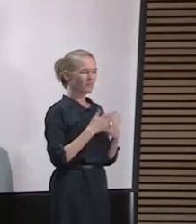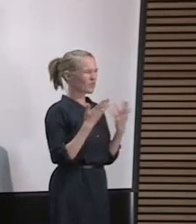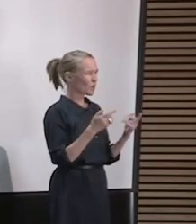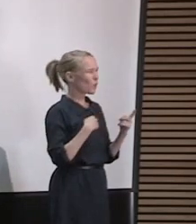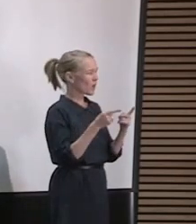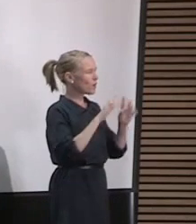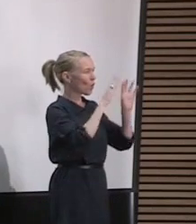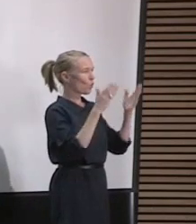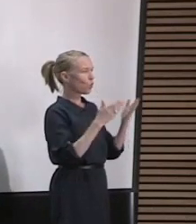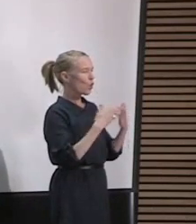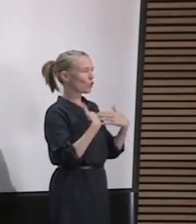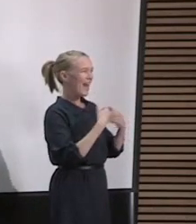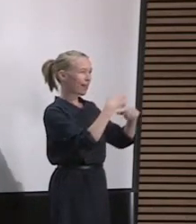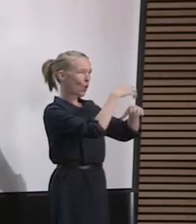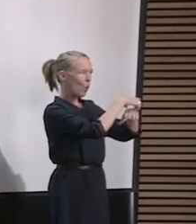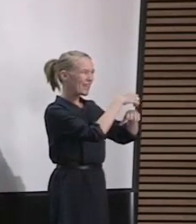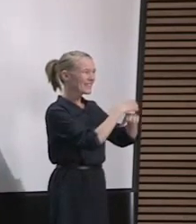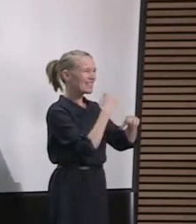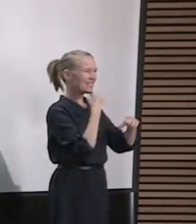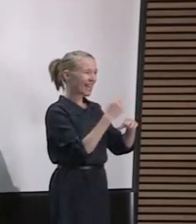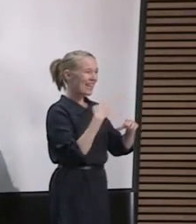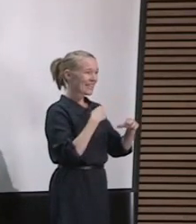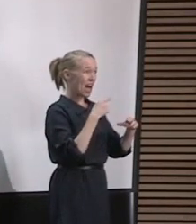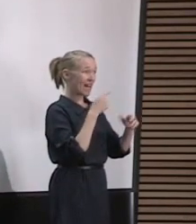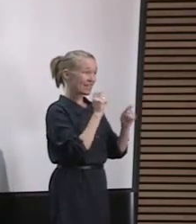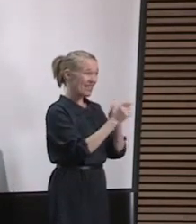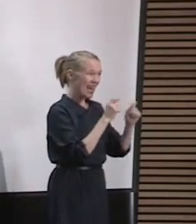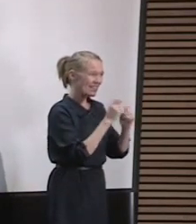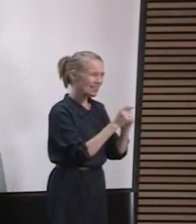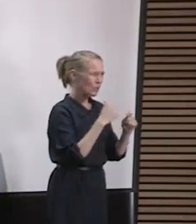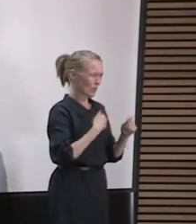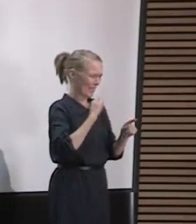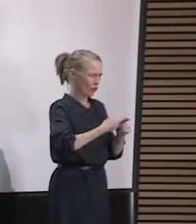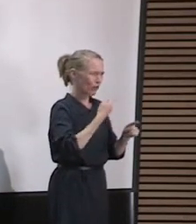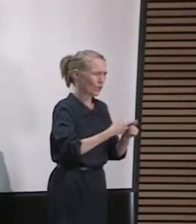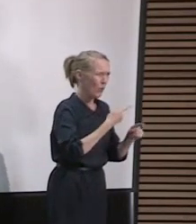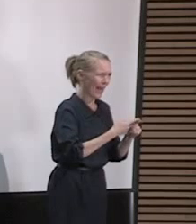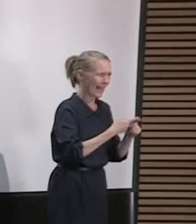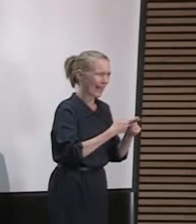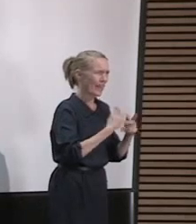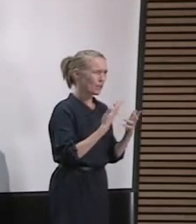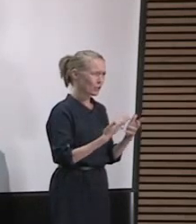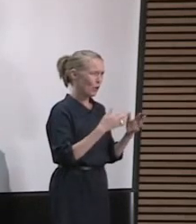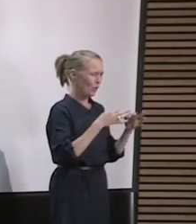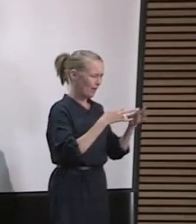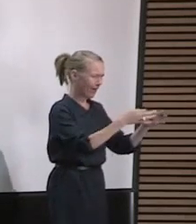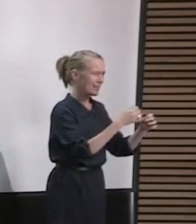transmission, how realistic is it. WHO talked about 72 hours and when you look at the timeline, it is longer than